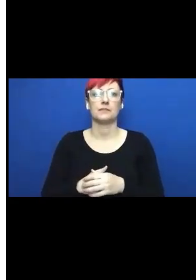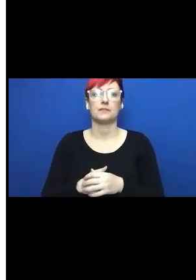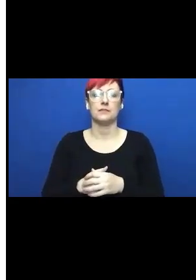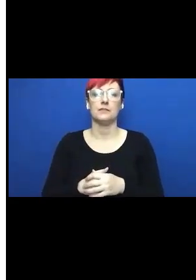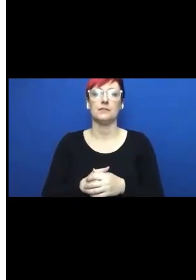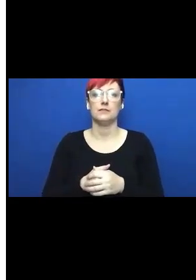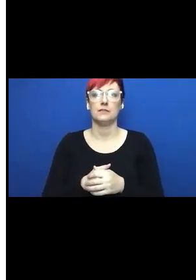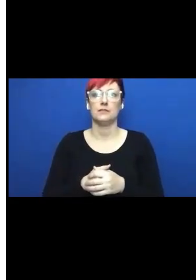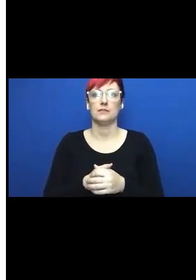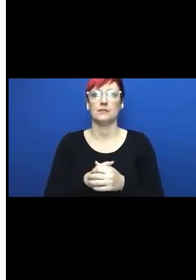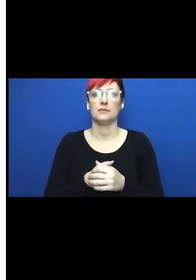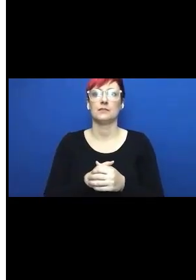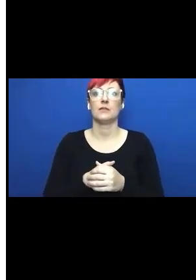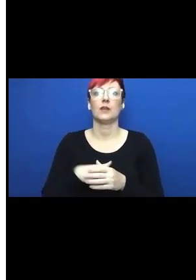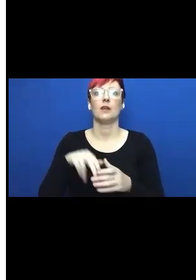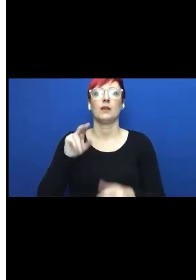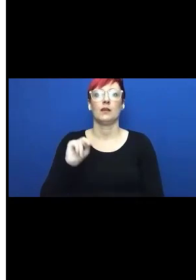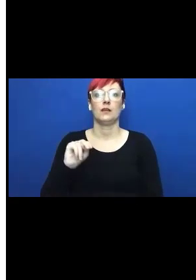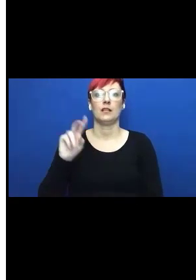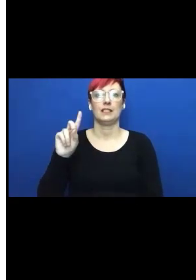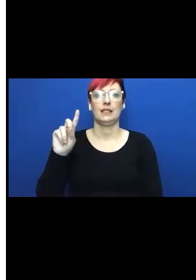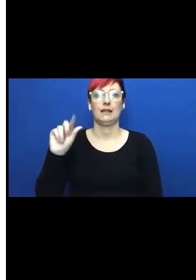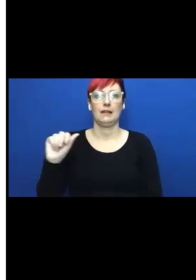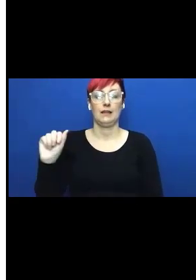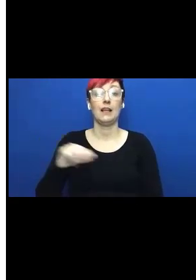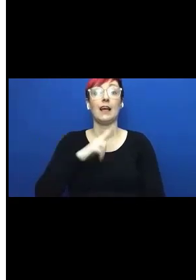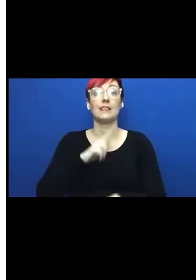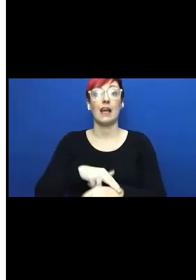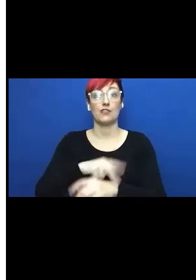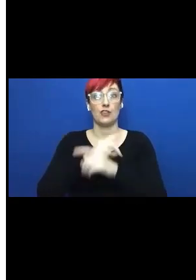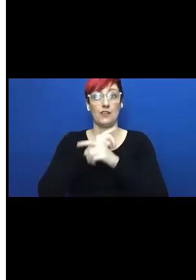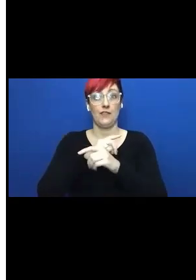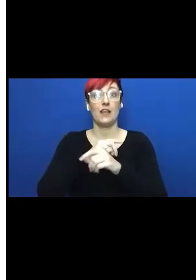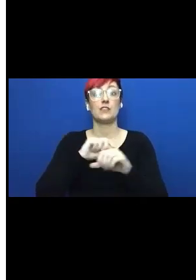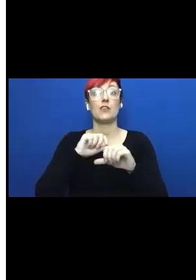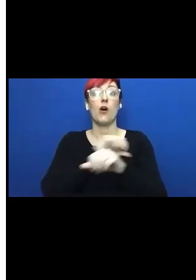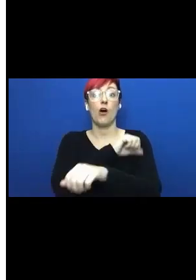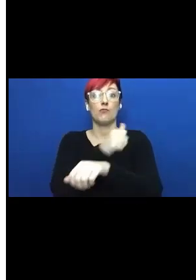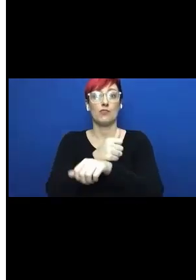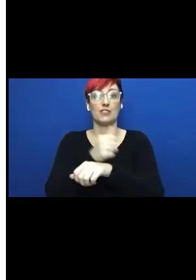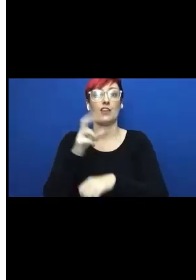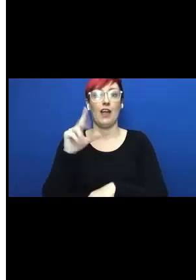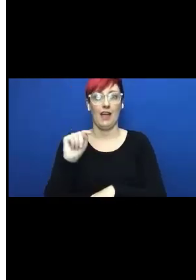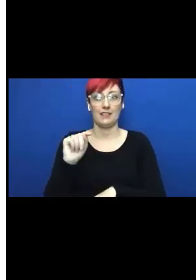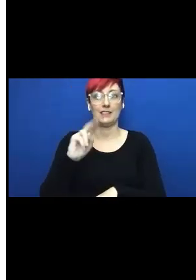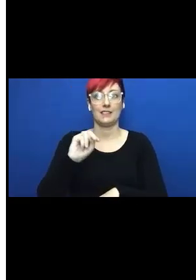So the National Defense Authorization Act, NDAA, section 223,